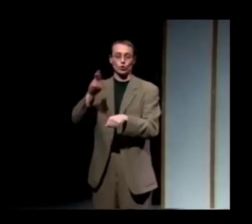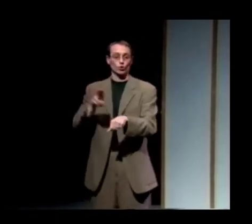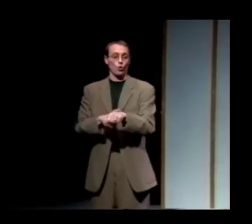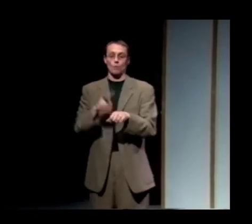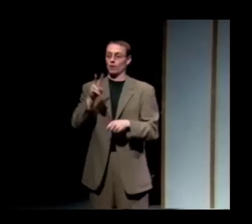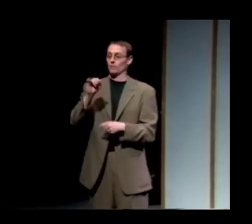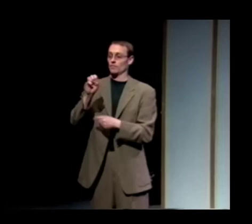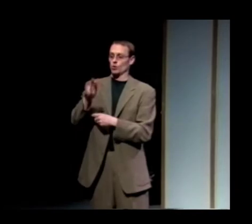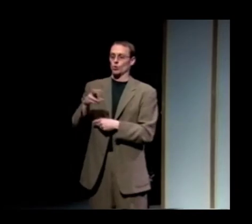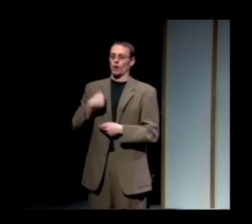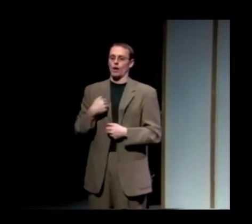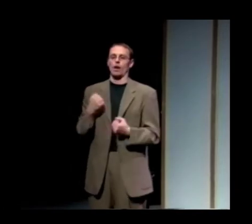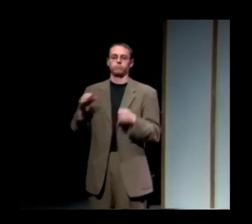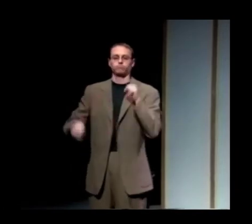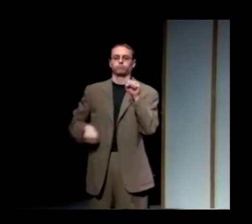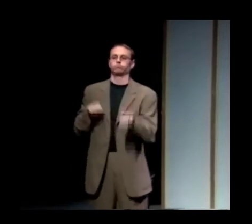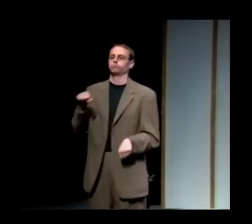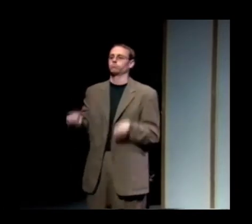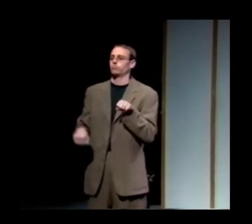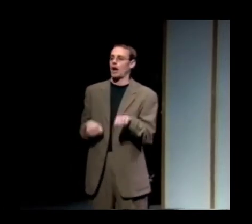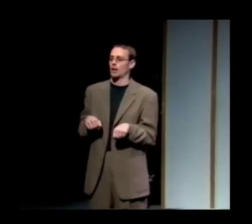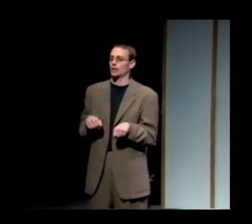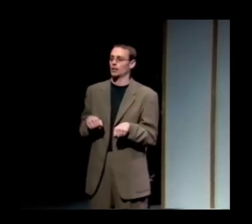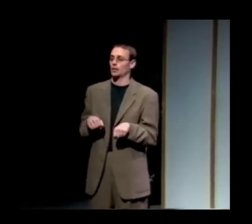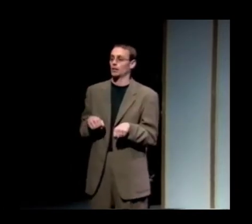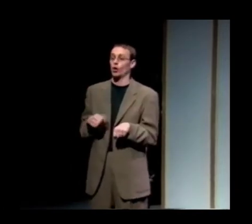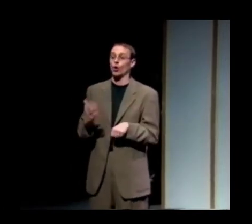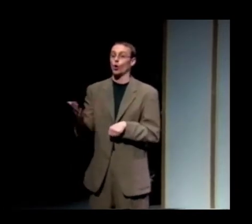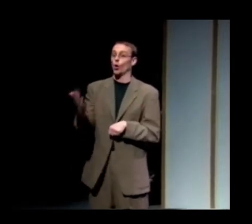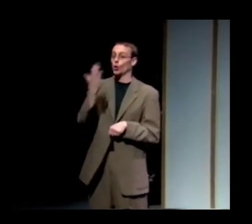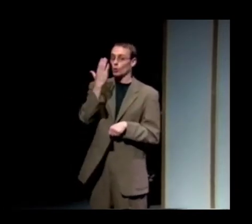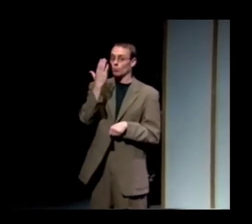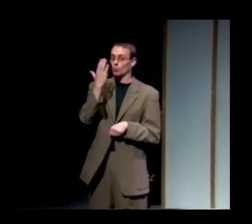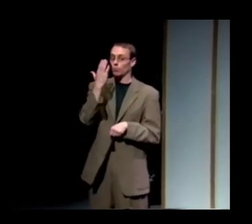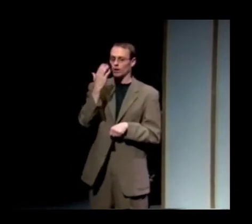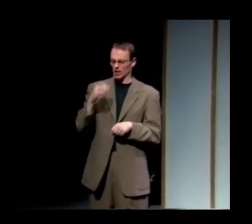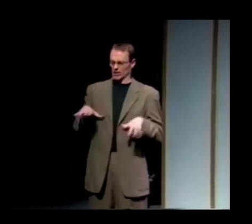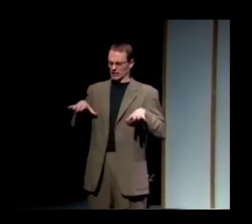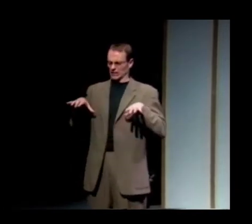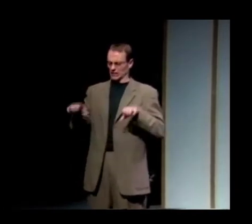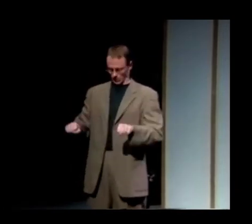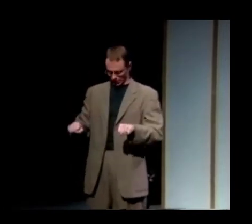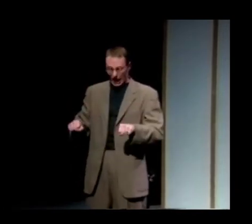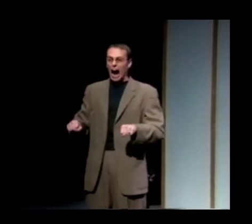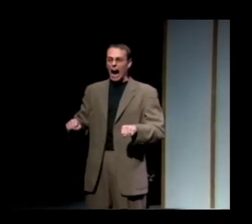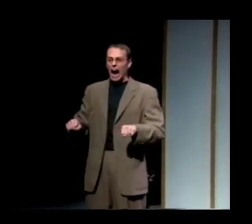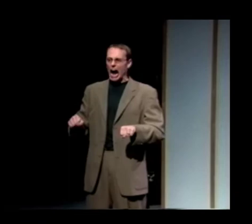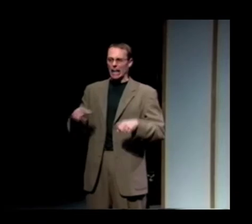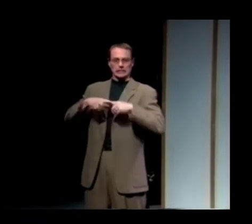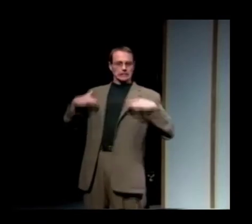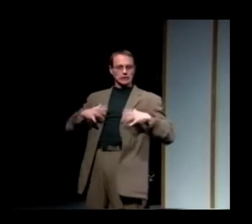I HAD CLOSEUP SHOTS AND A NORMAL VIEW AND A DISTANT SHOT.